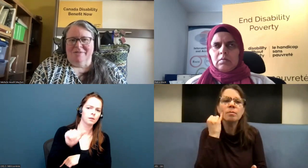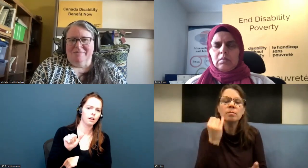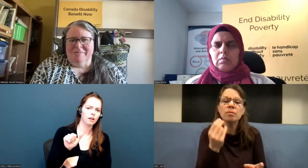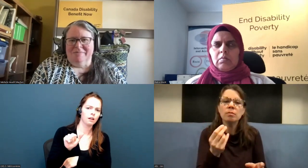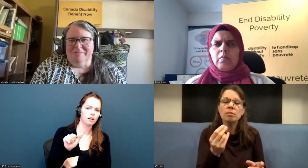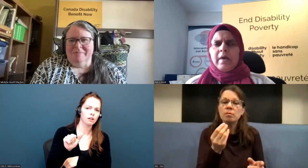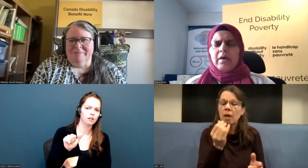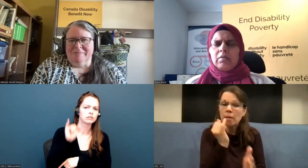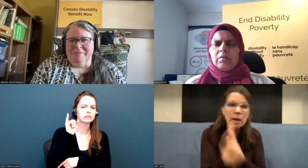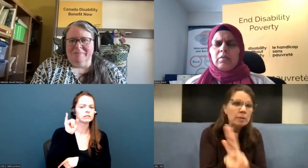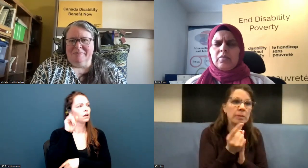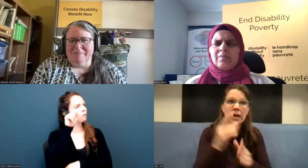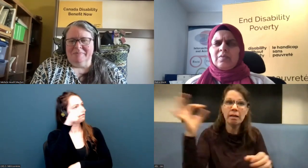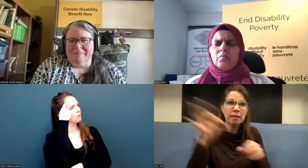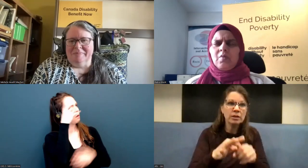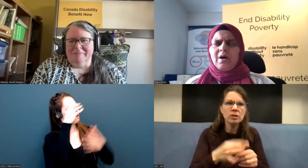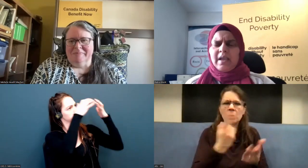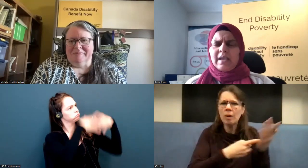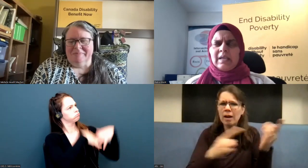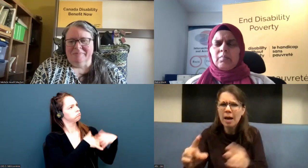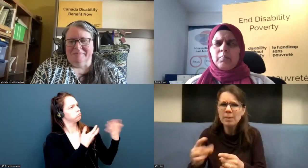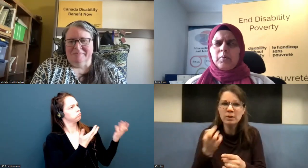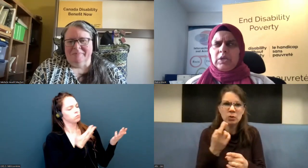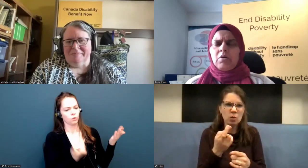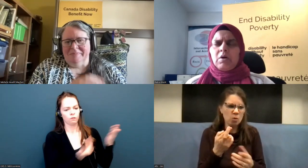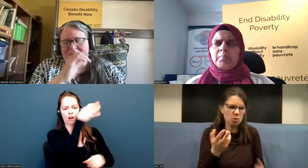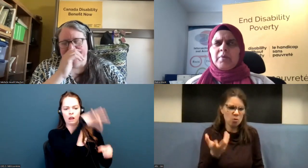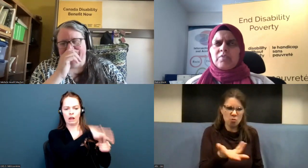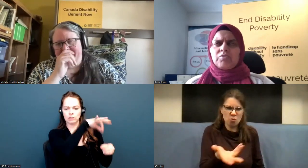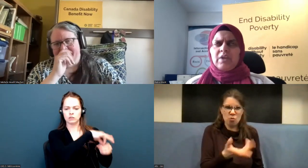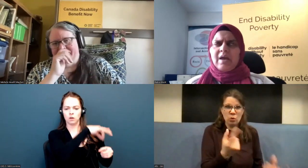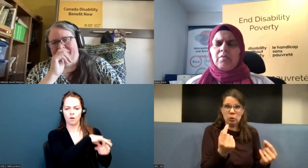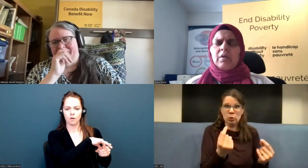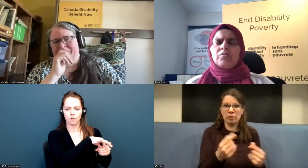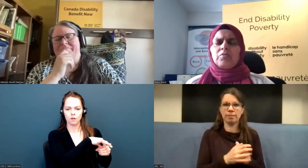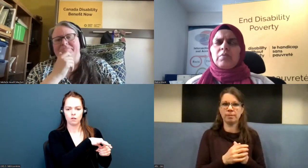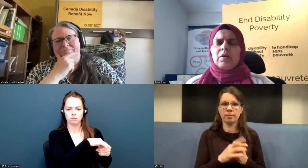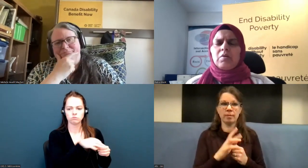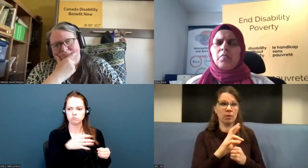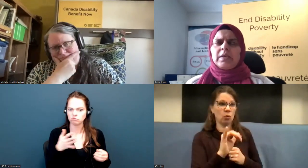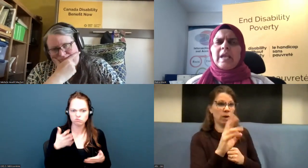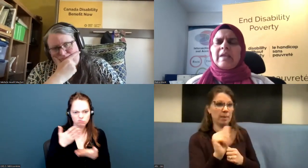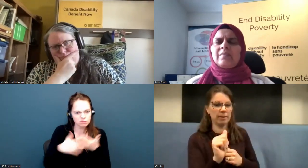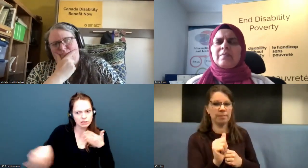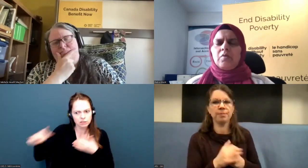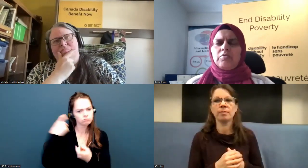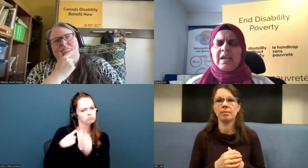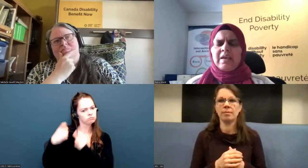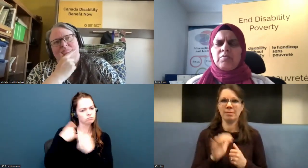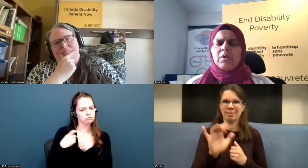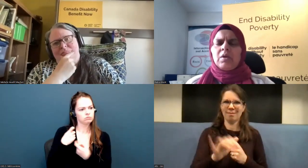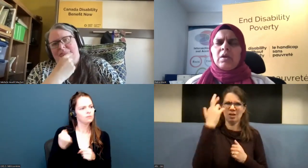Rabia: WELL, THIS IS WHY PUTTING ON THE PRESSURE NOW IS CRITICAL. WE CAN'T SLOW DOWN.